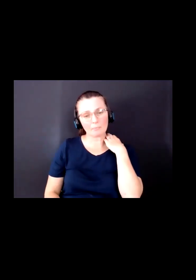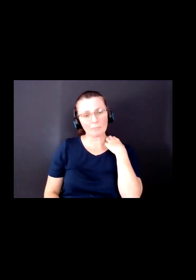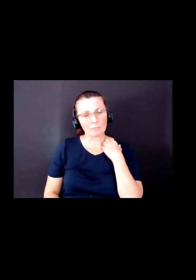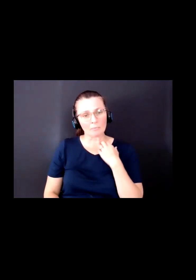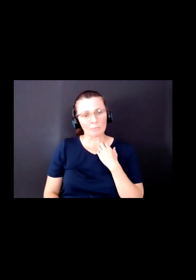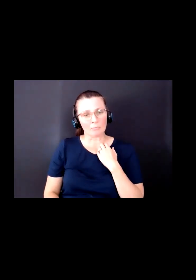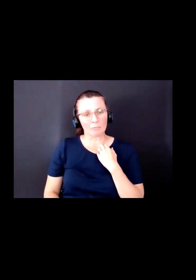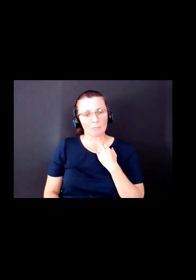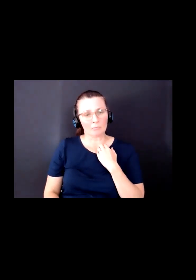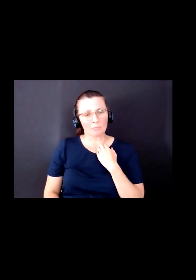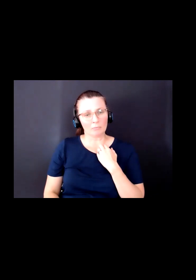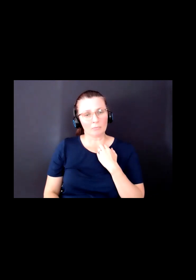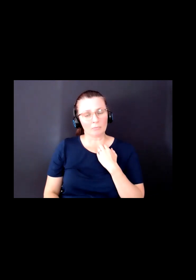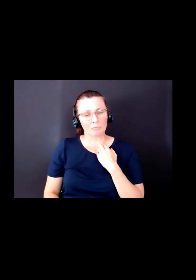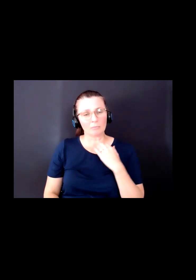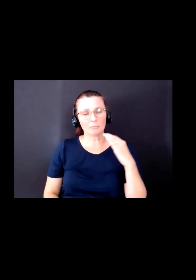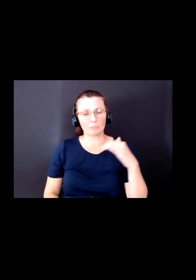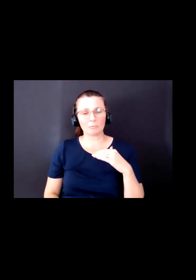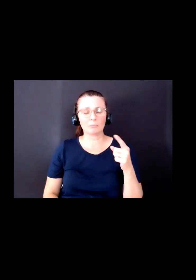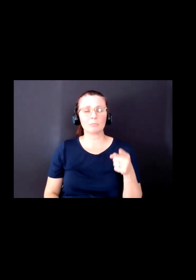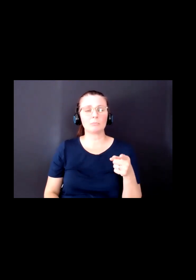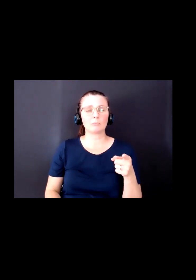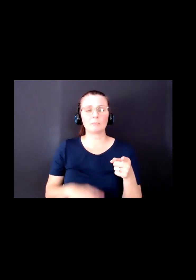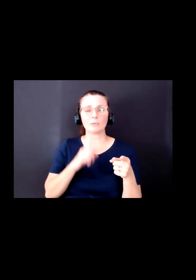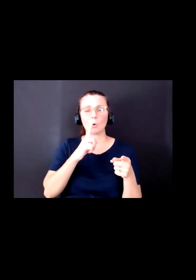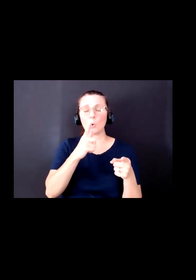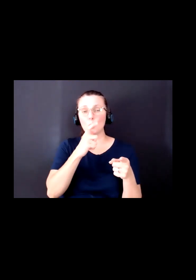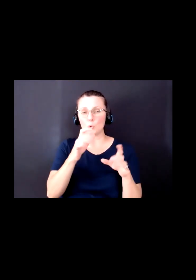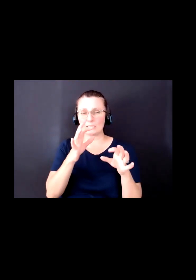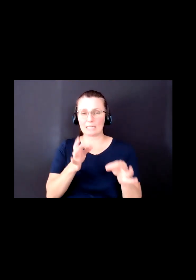the most appropriate aid. So, the responsibilities or the